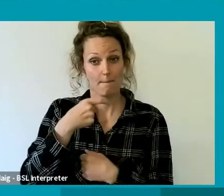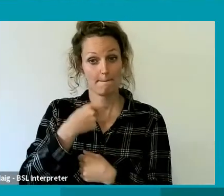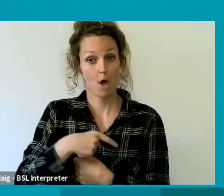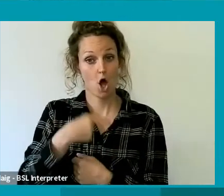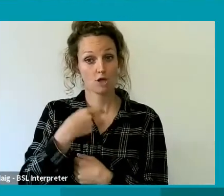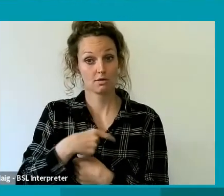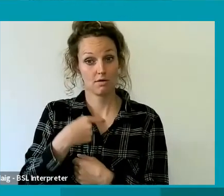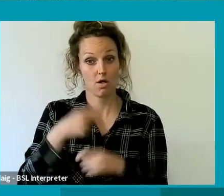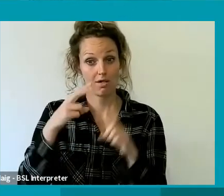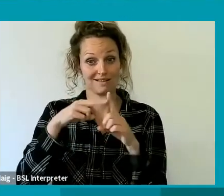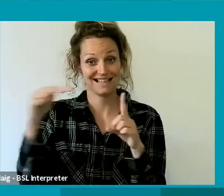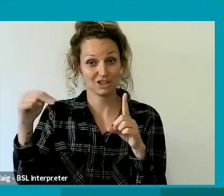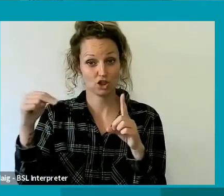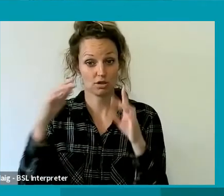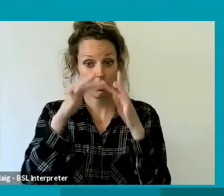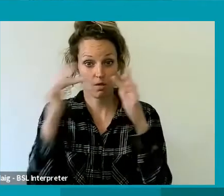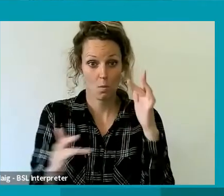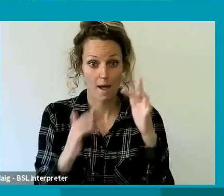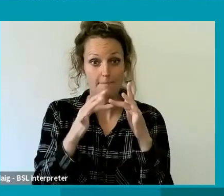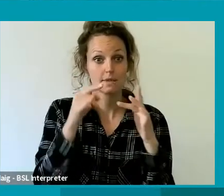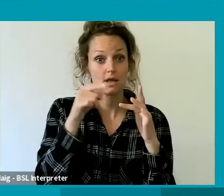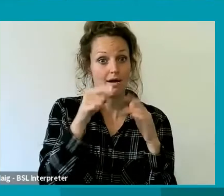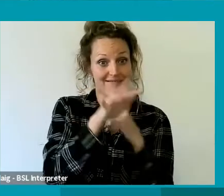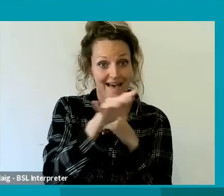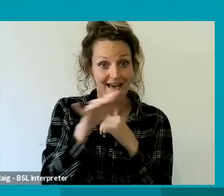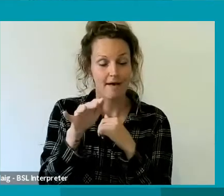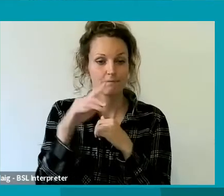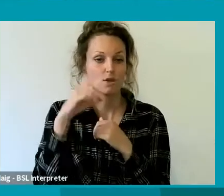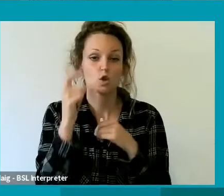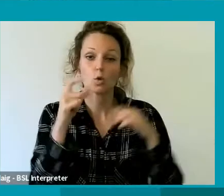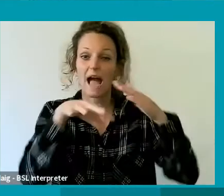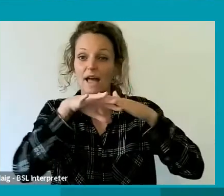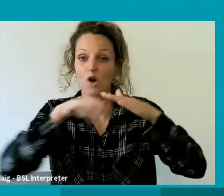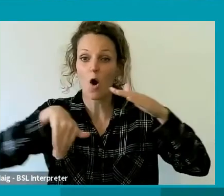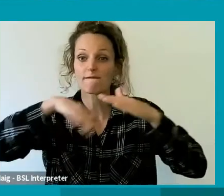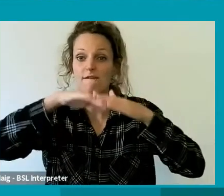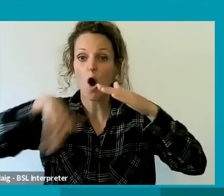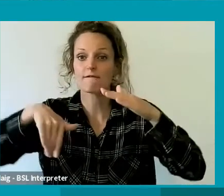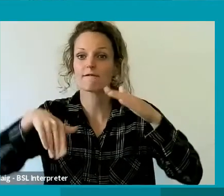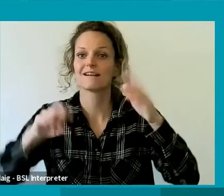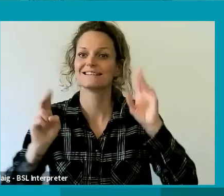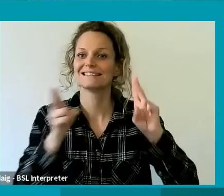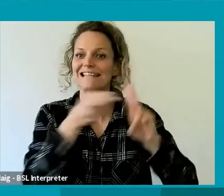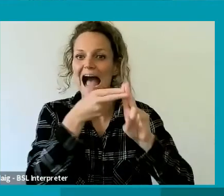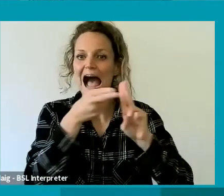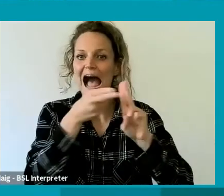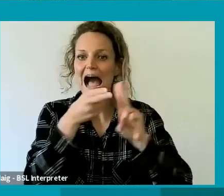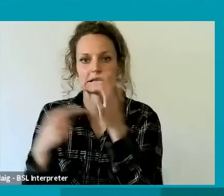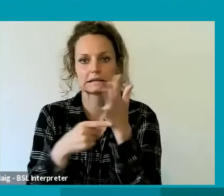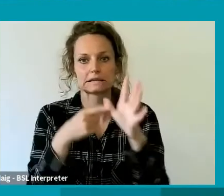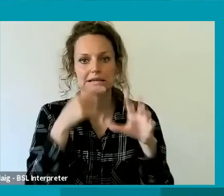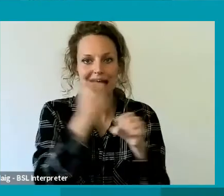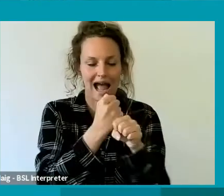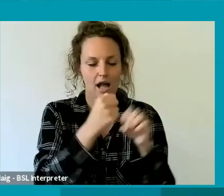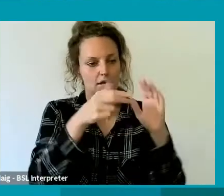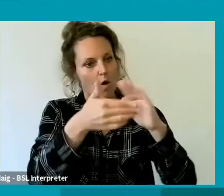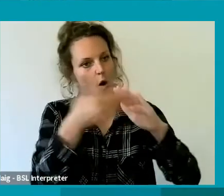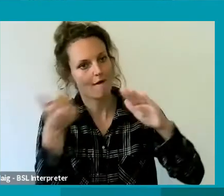You know you can remove tags on shares, etc. You know there are ways and means upon which you can tidy up your your